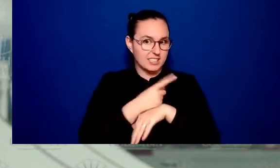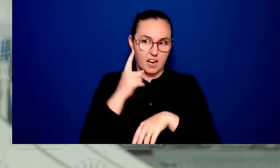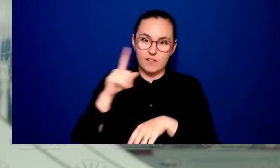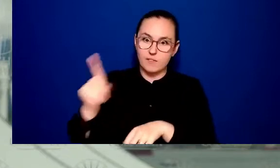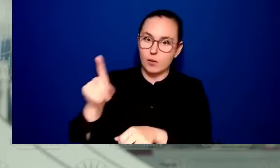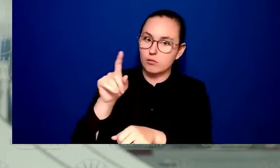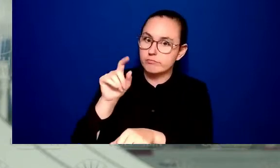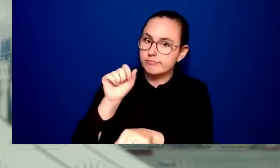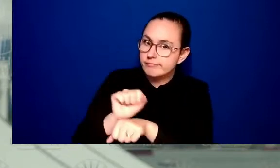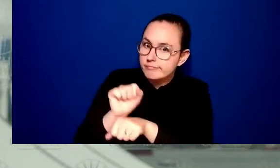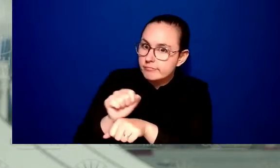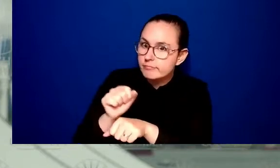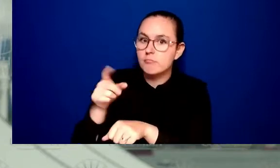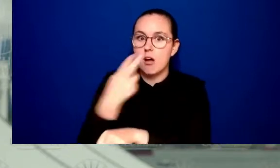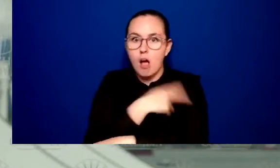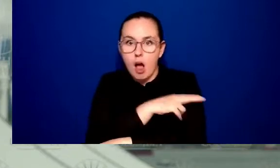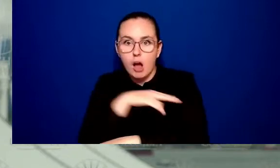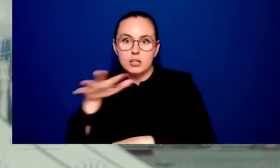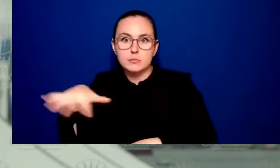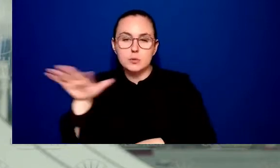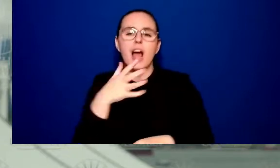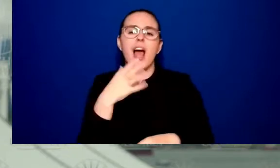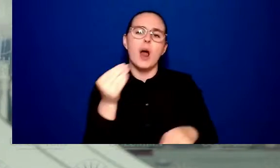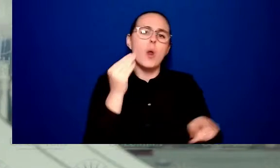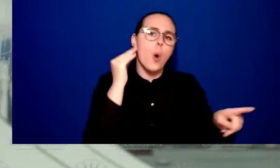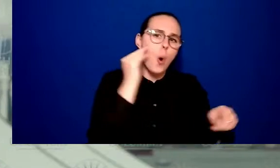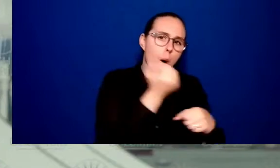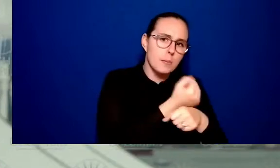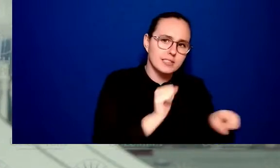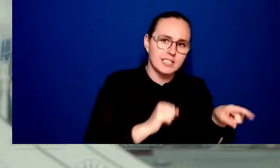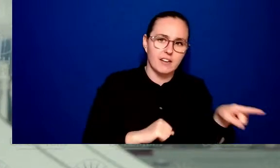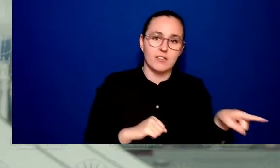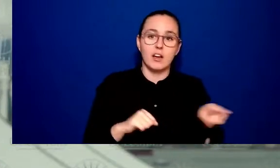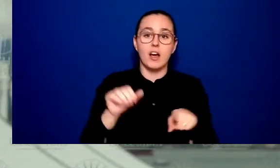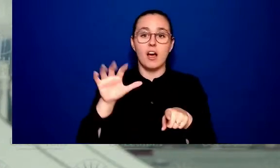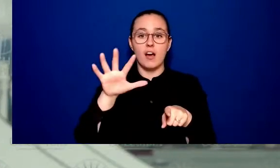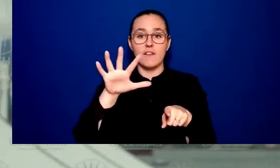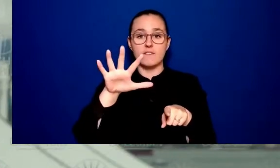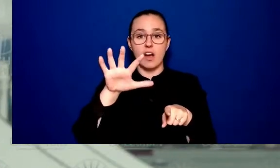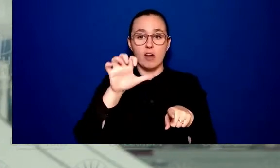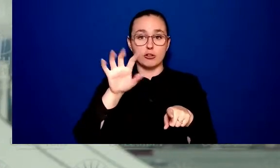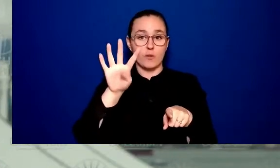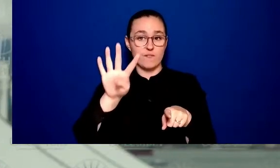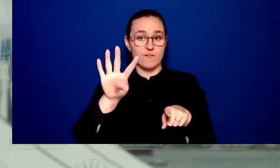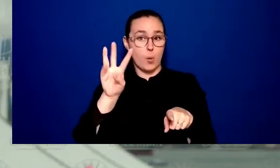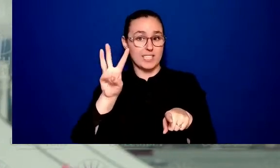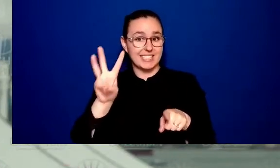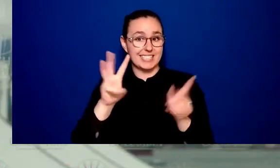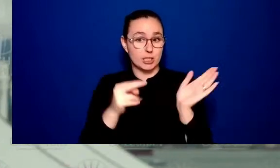There are 546 long term care and assisted living homes